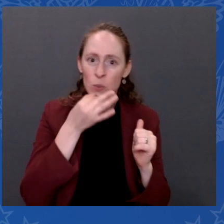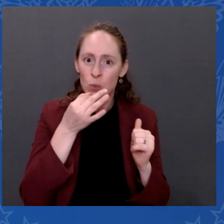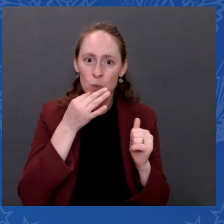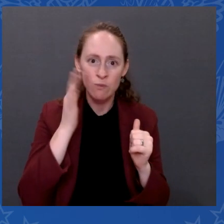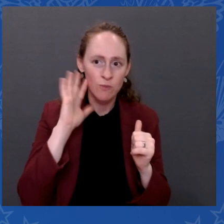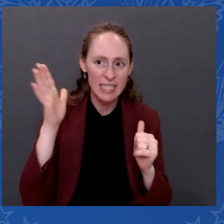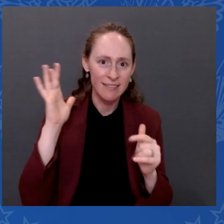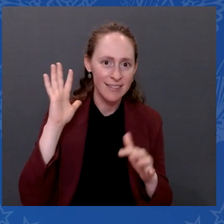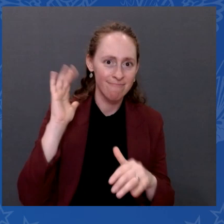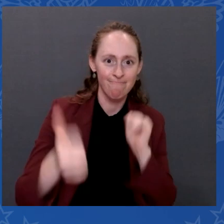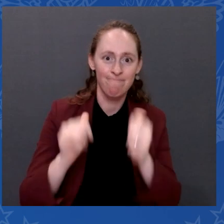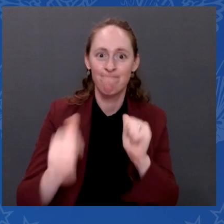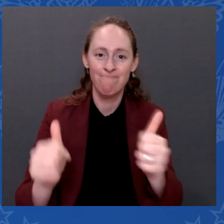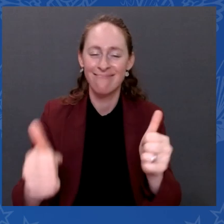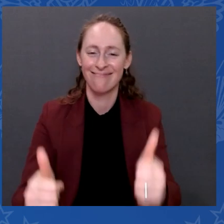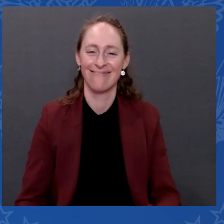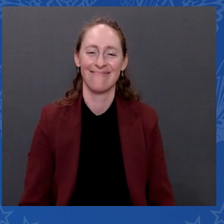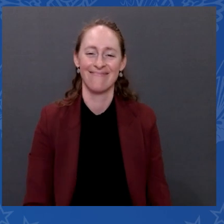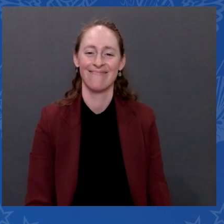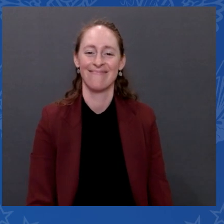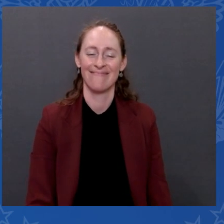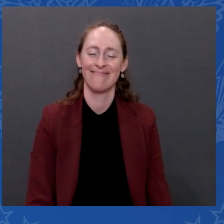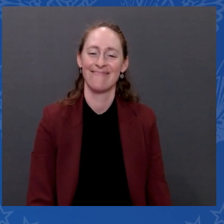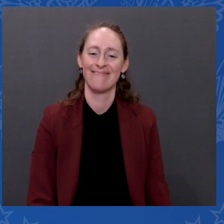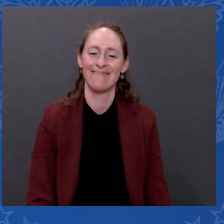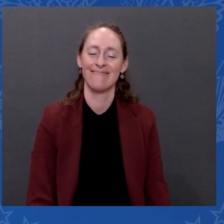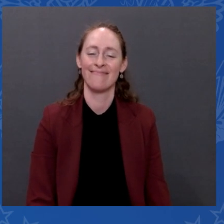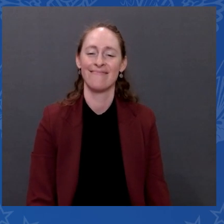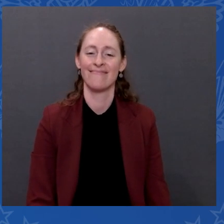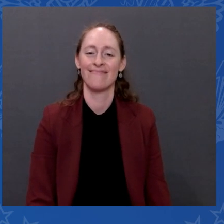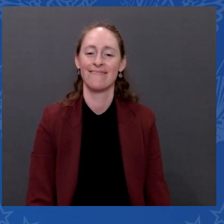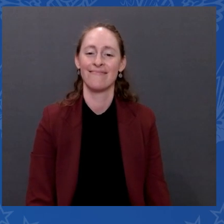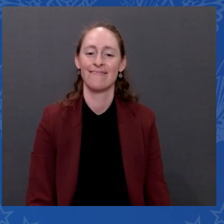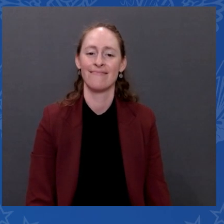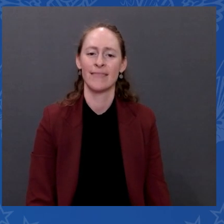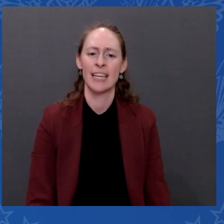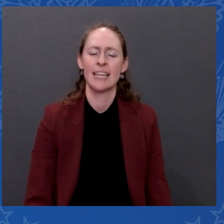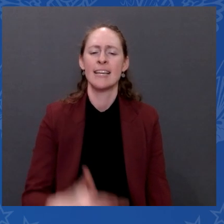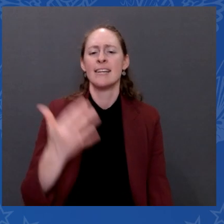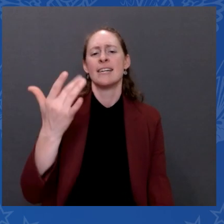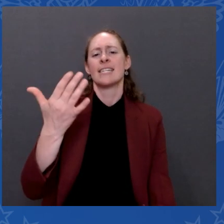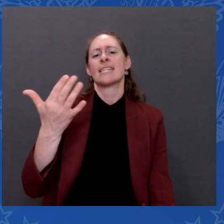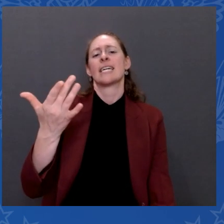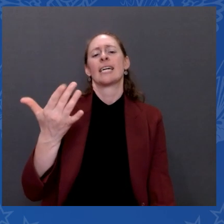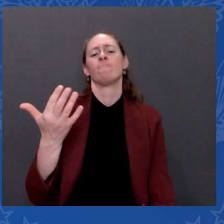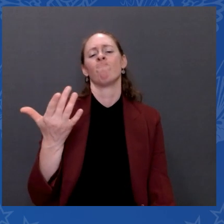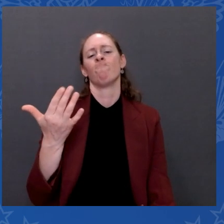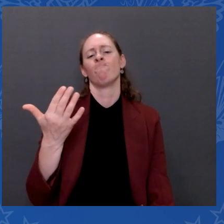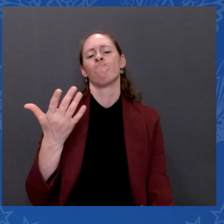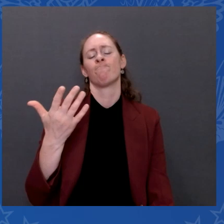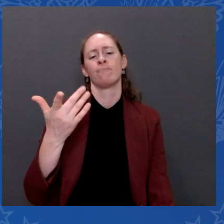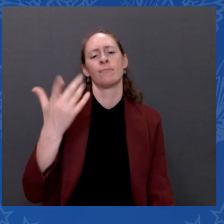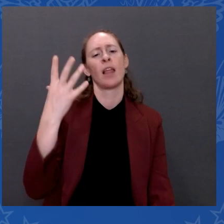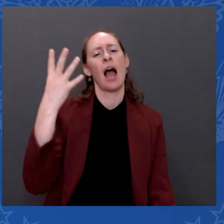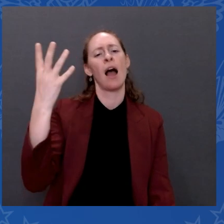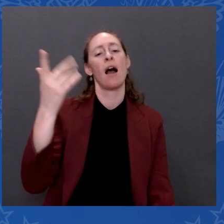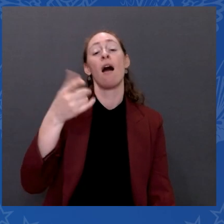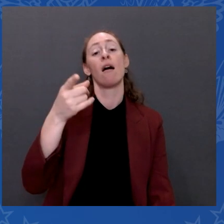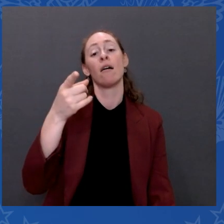is one outside of -- outside of Columbus, Ohio. And it's going to create a whole lot of jobs, about --